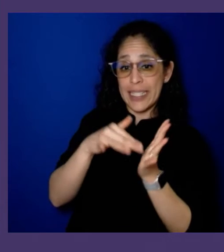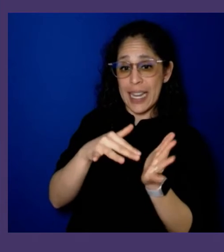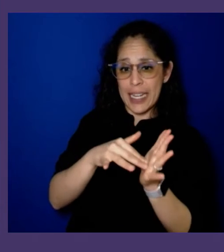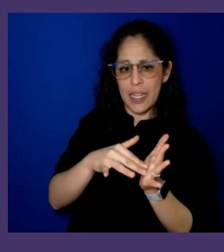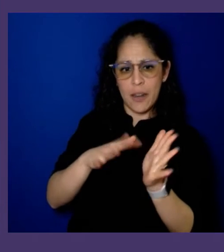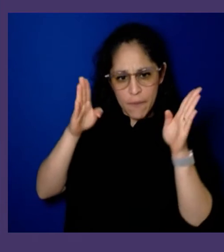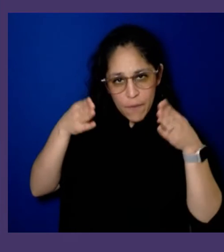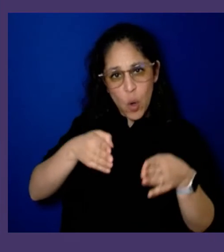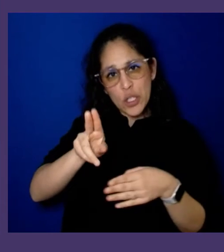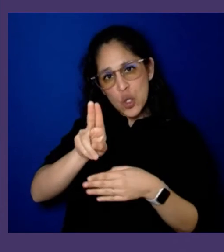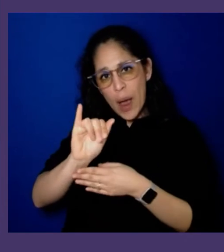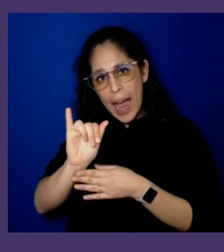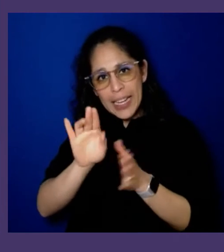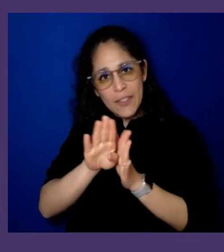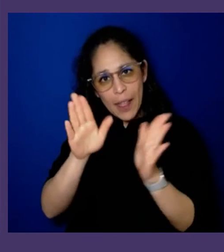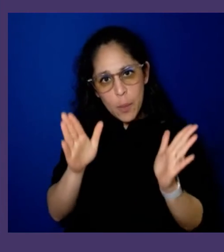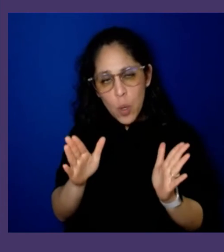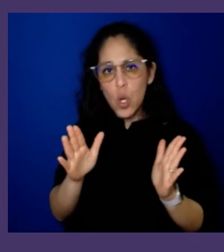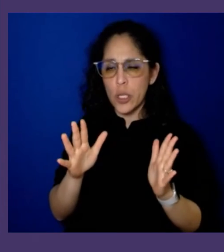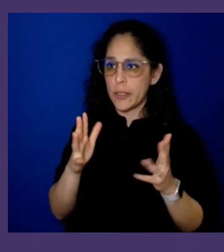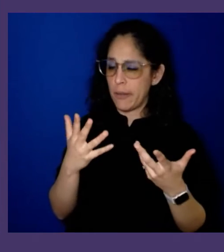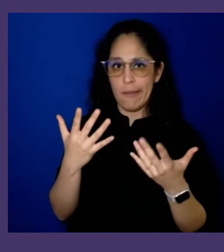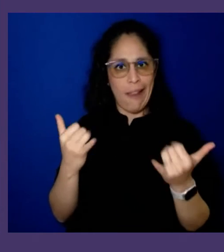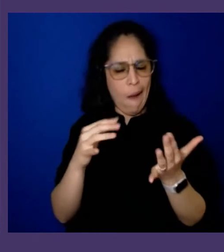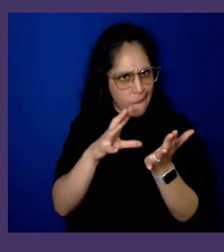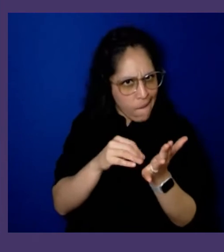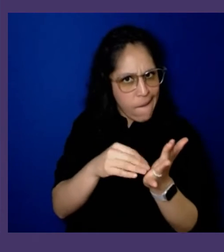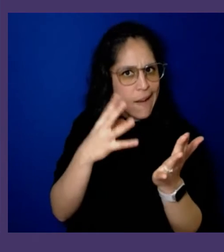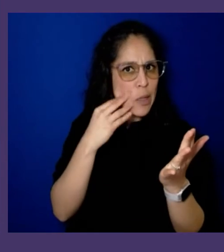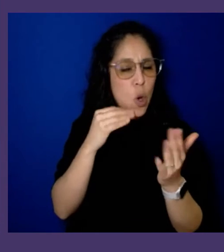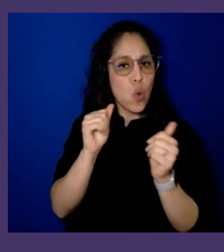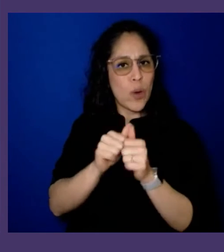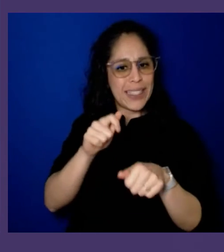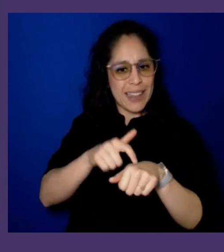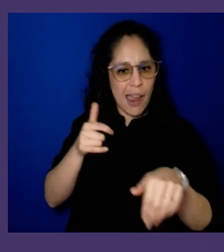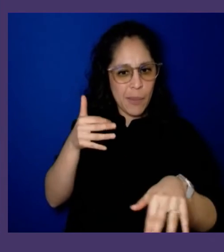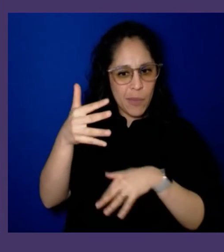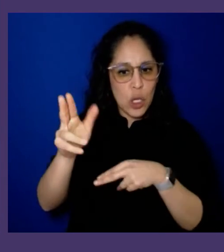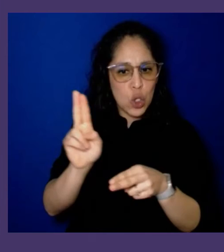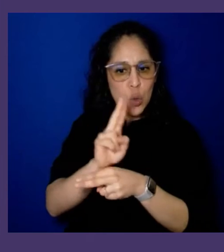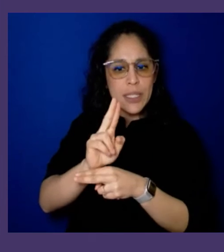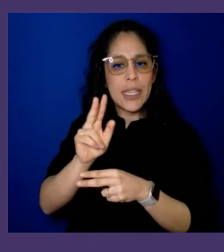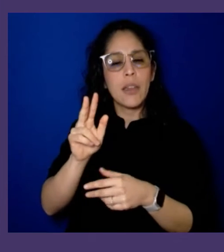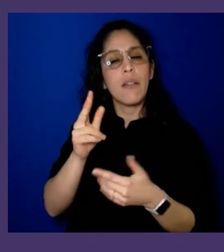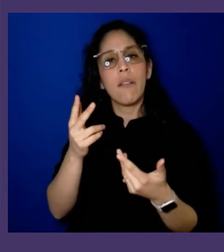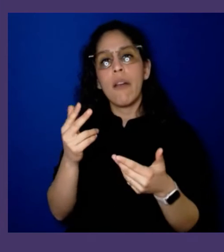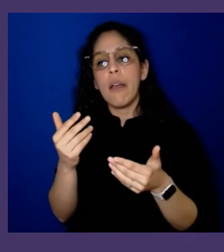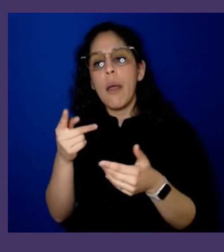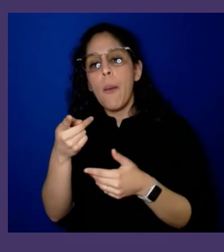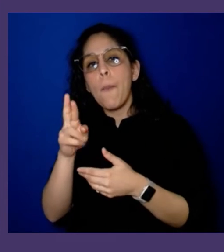over time using a preview version of Azure AI Studio. They'll be working with it for a couple of weeks.